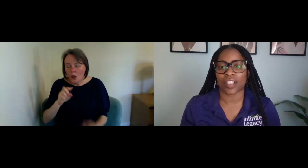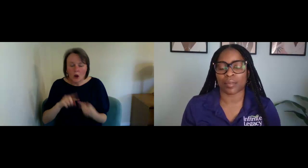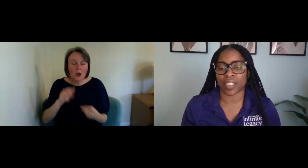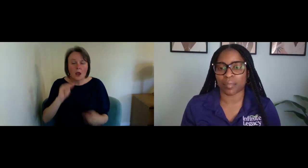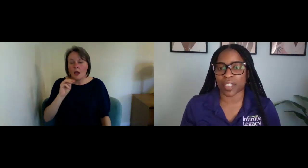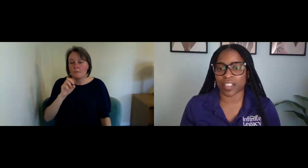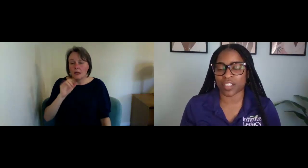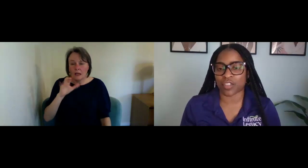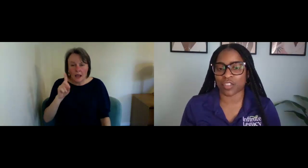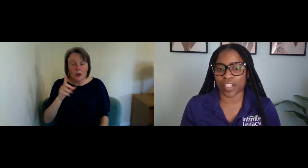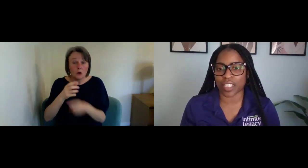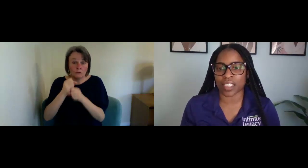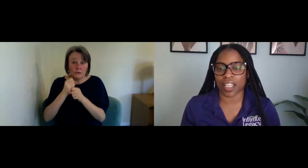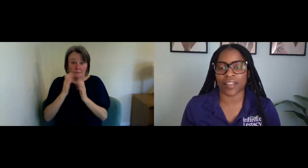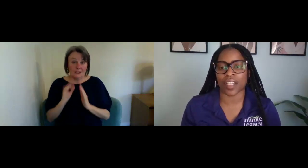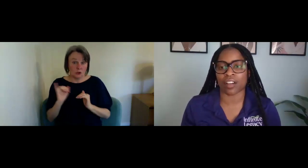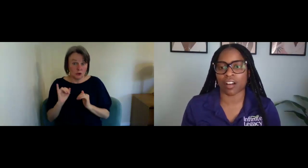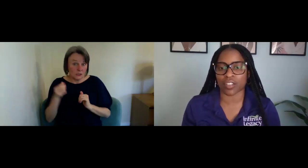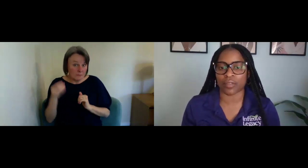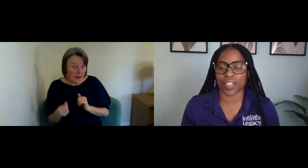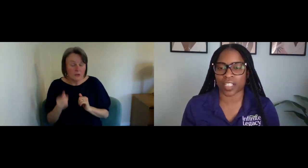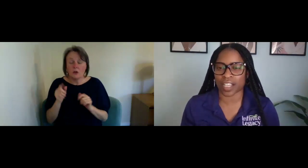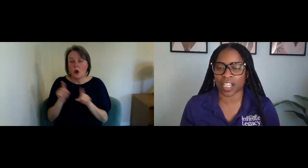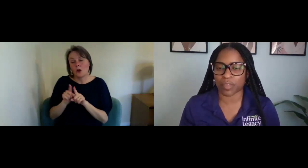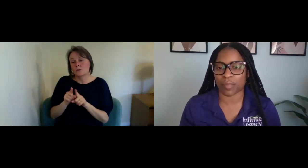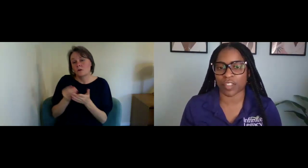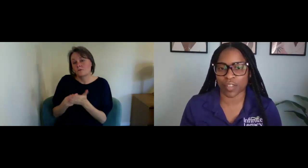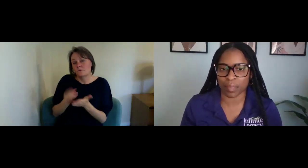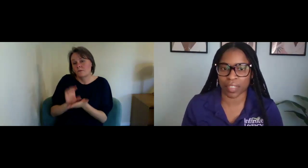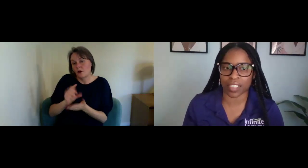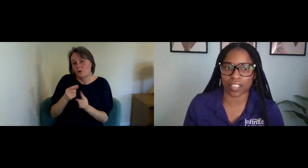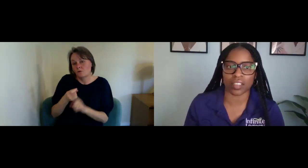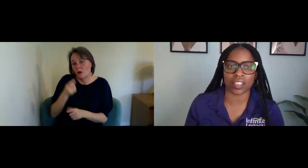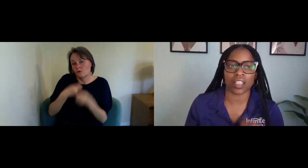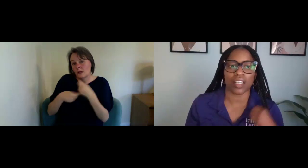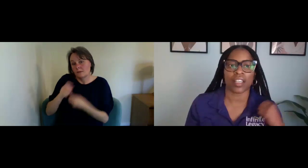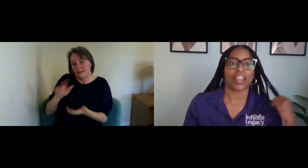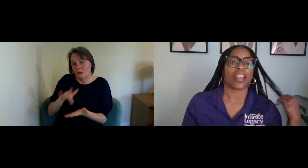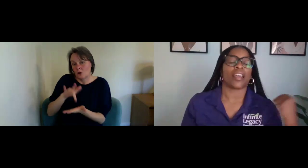the recipient's insurance, and then also funding that comes from the transplant centers.